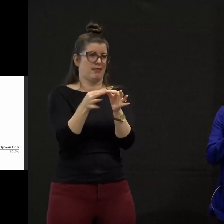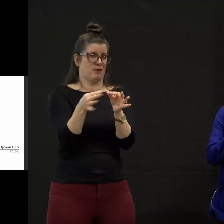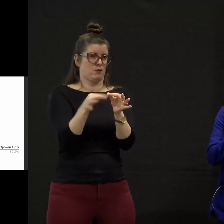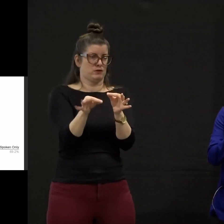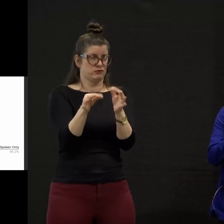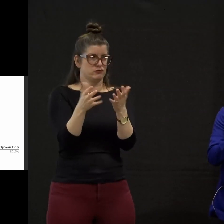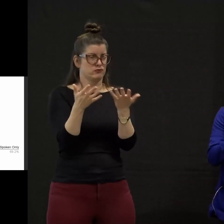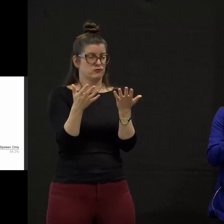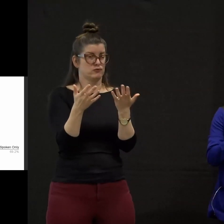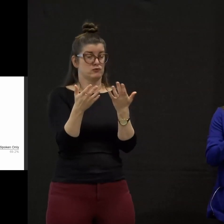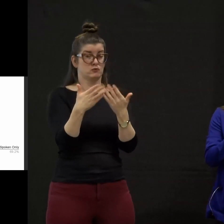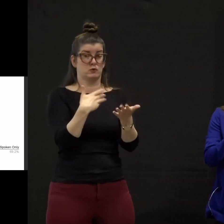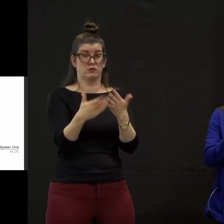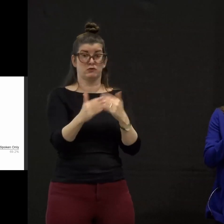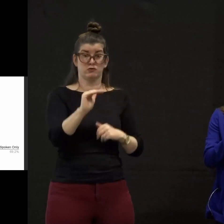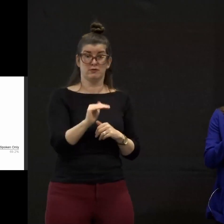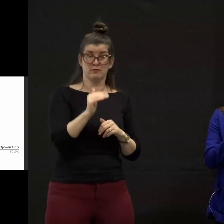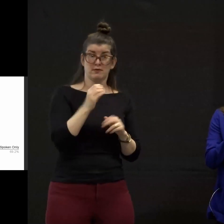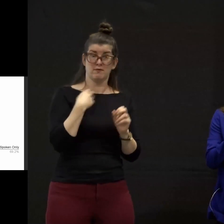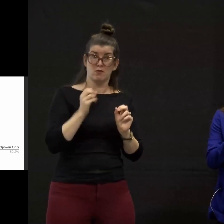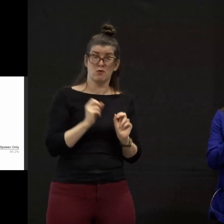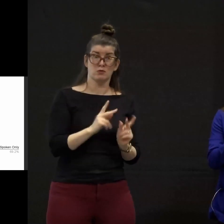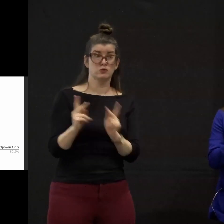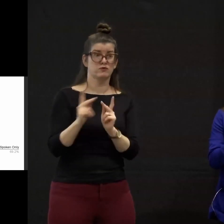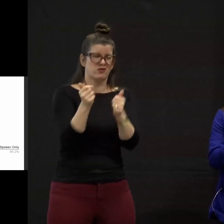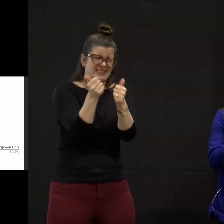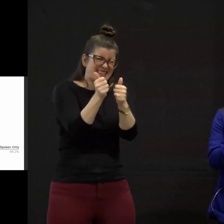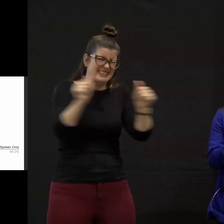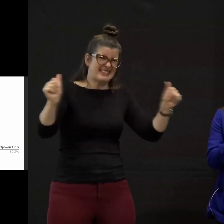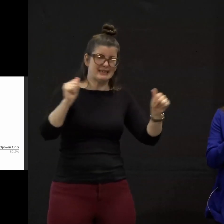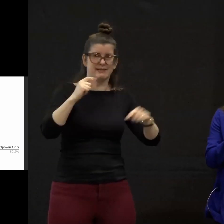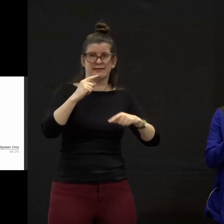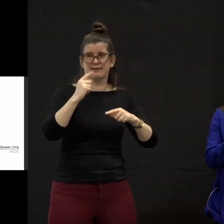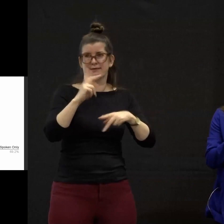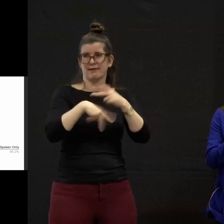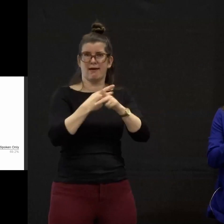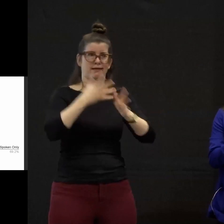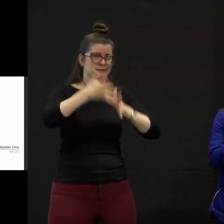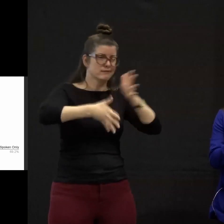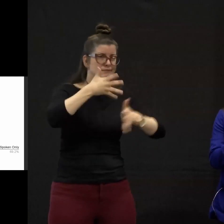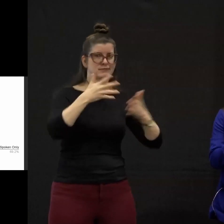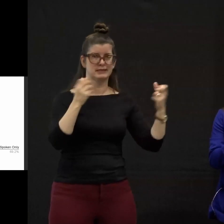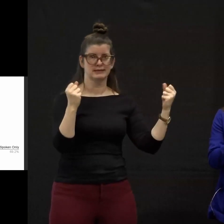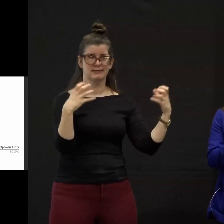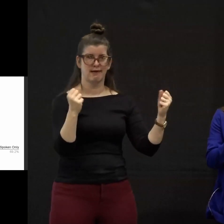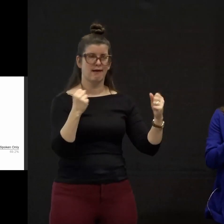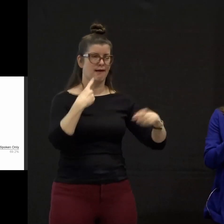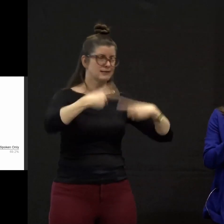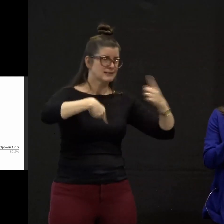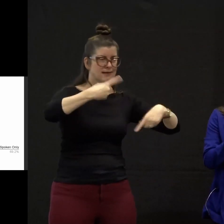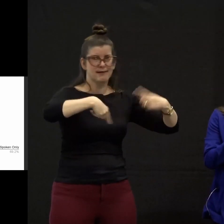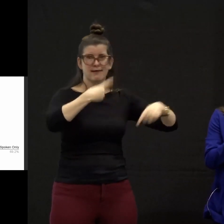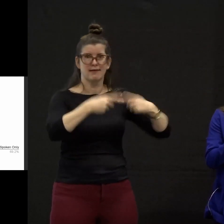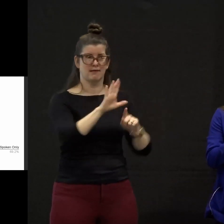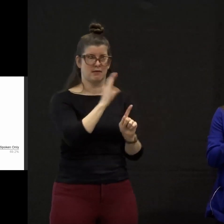the child had opportunities for any kind of signed language or used sign language in their home.